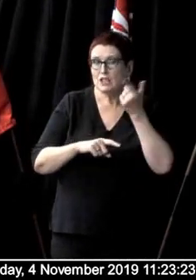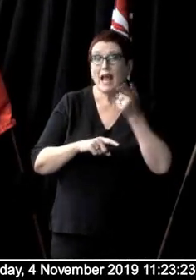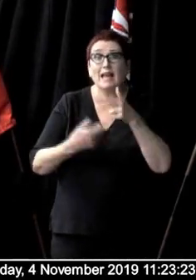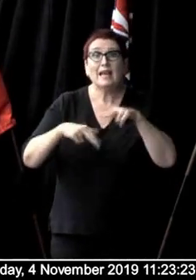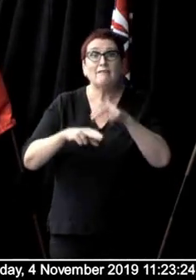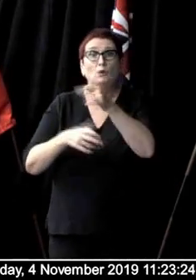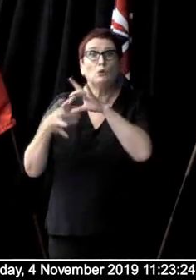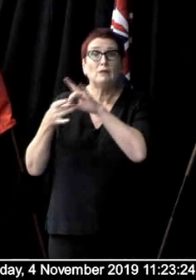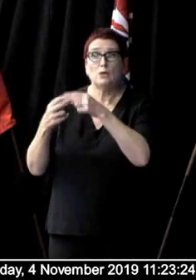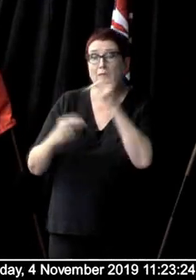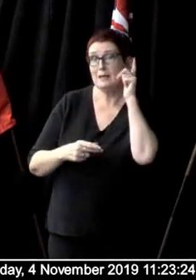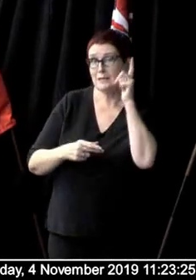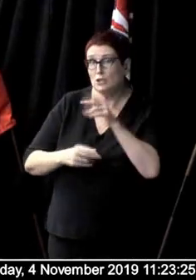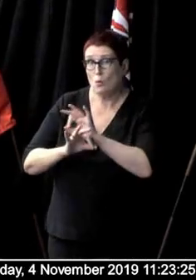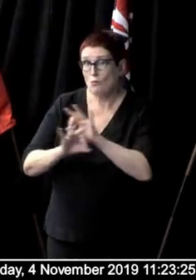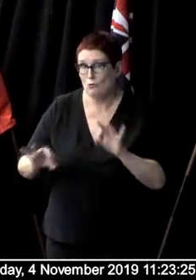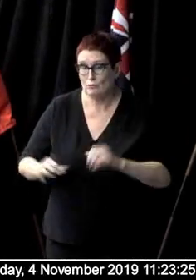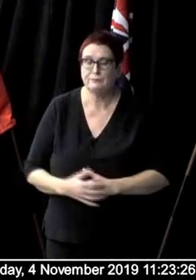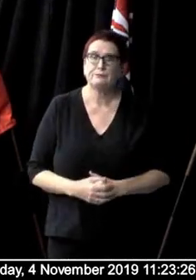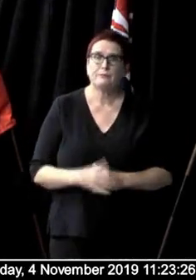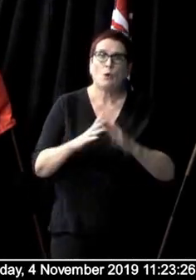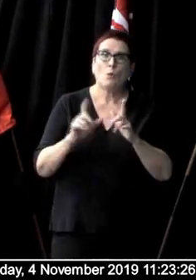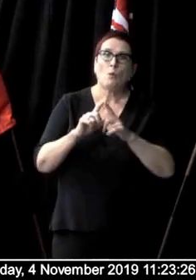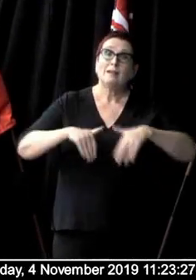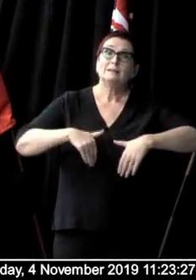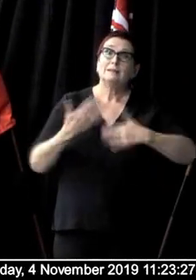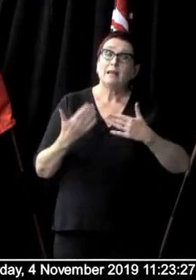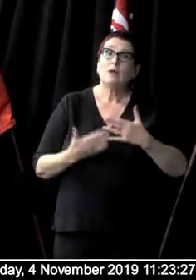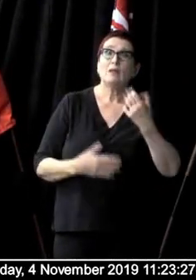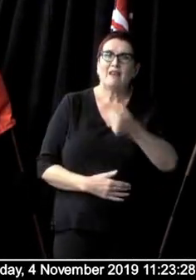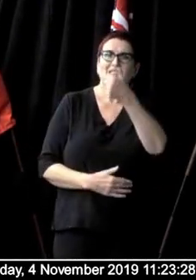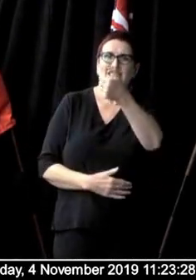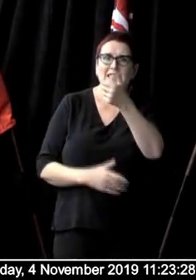On Wednesday, the Commission will hear from six Department of Education employees.